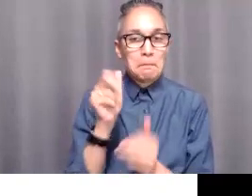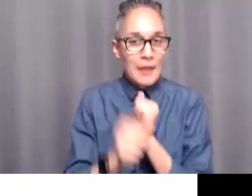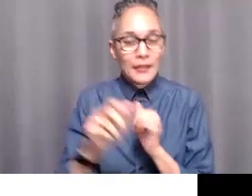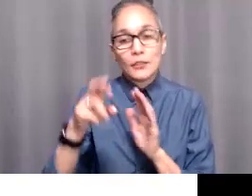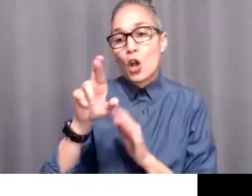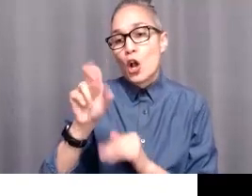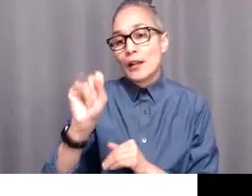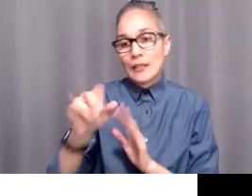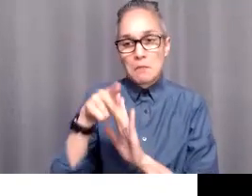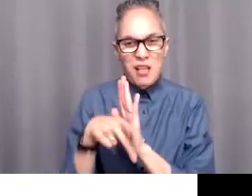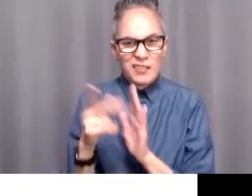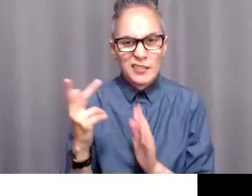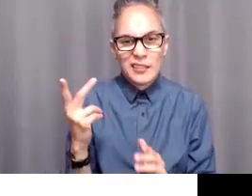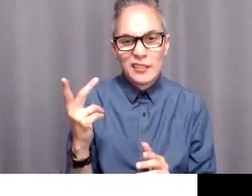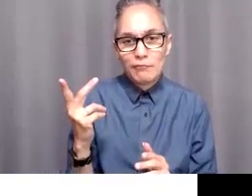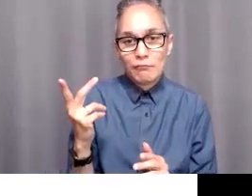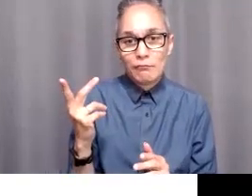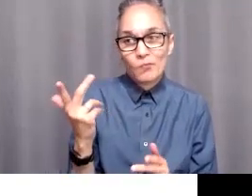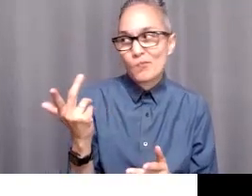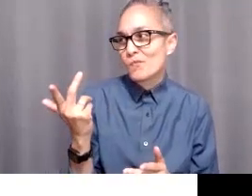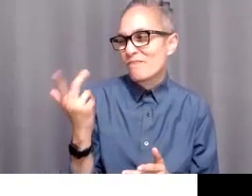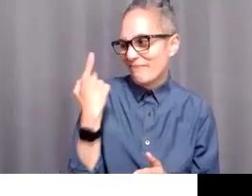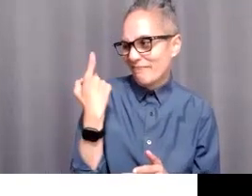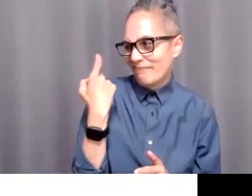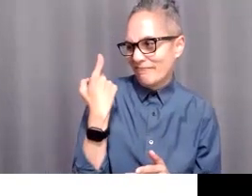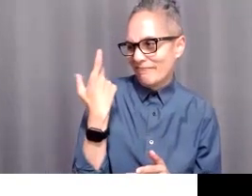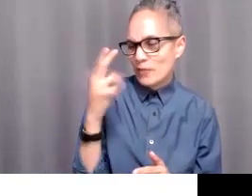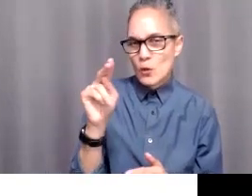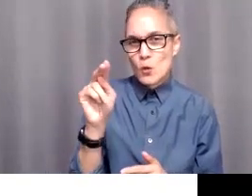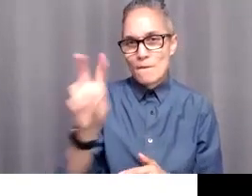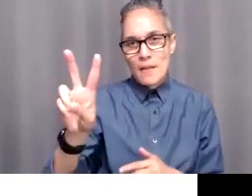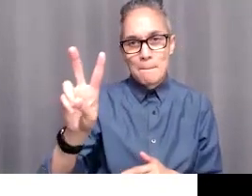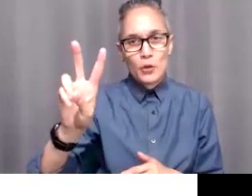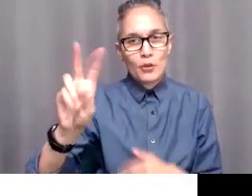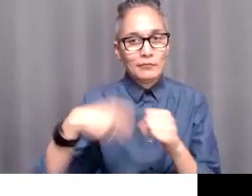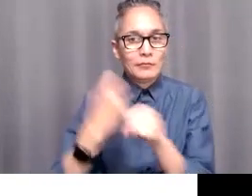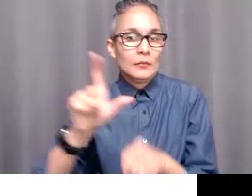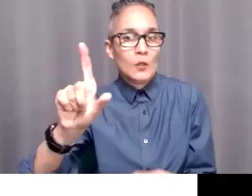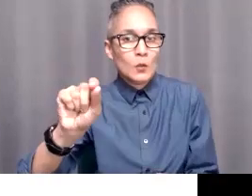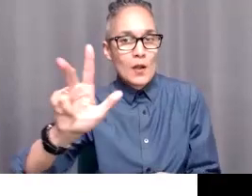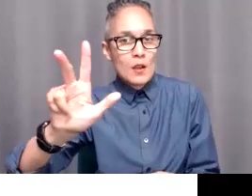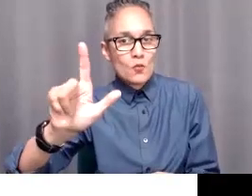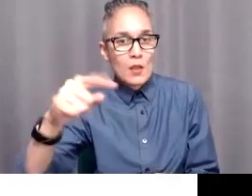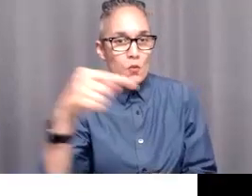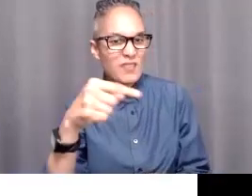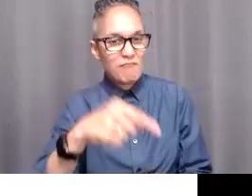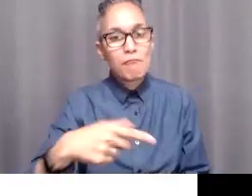I believe in November 2023. And that policy, it has,